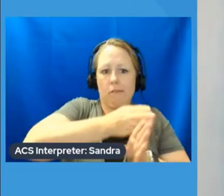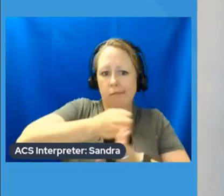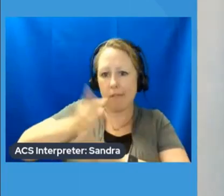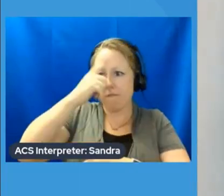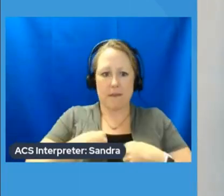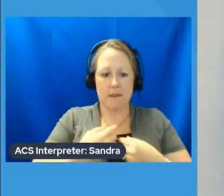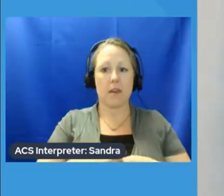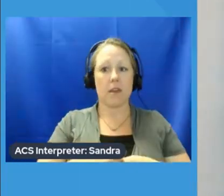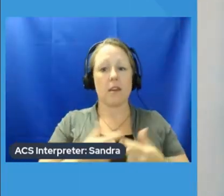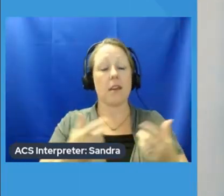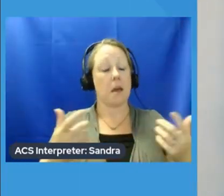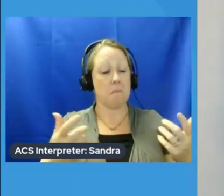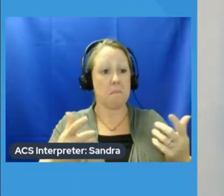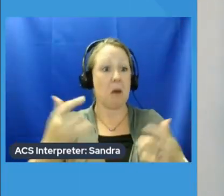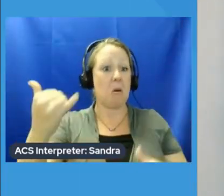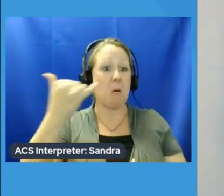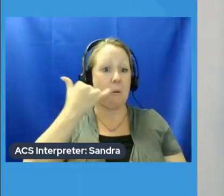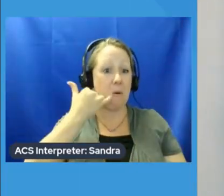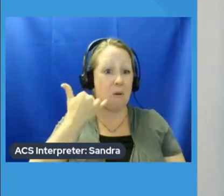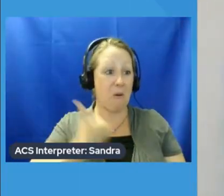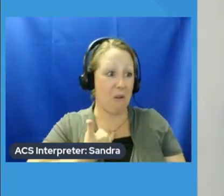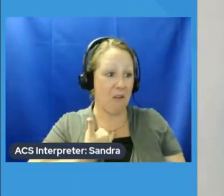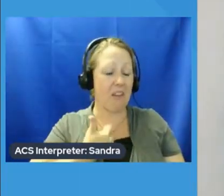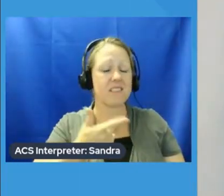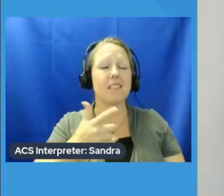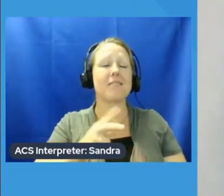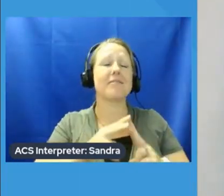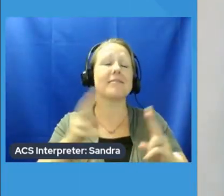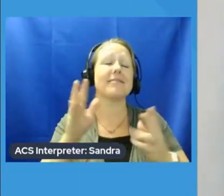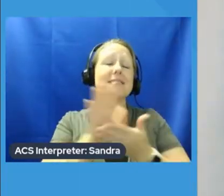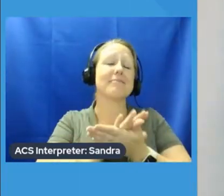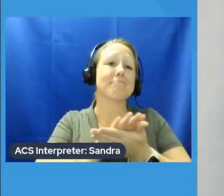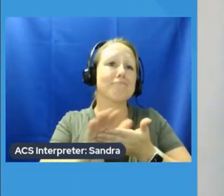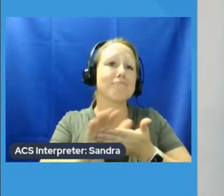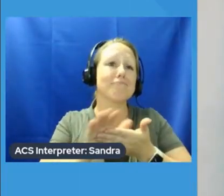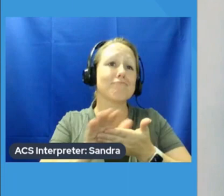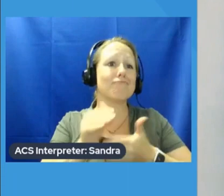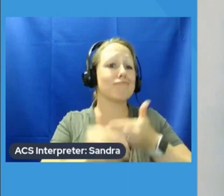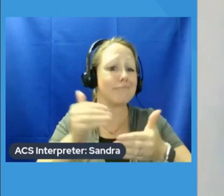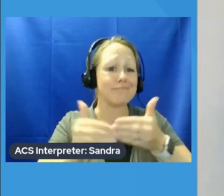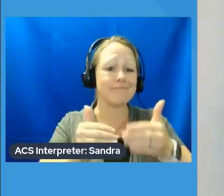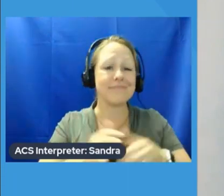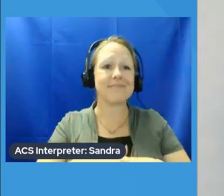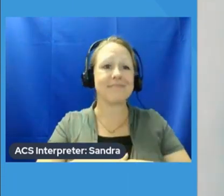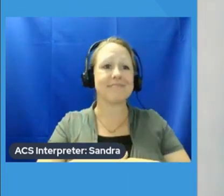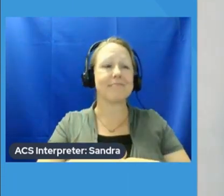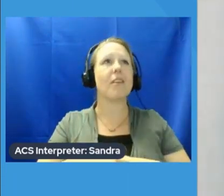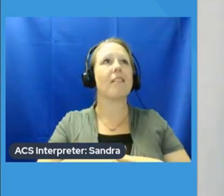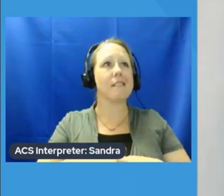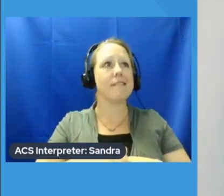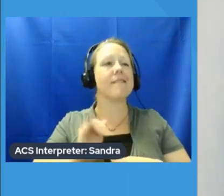He was so kind on the phone. And Pat made me feel like North Carolina was about to get a special gift